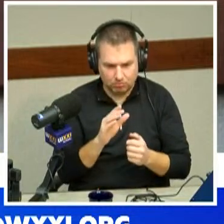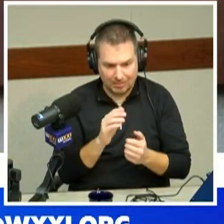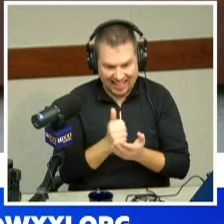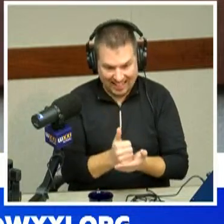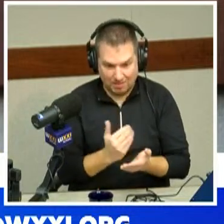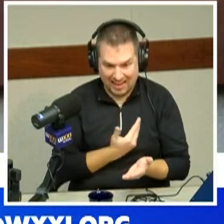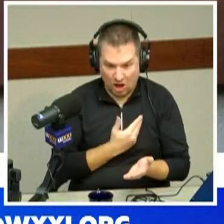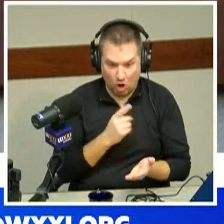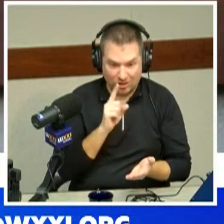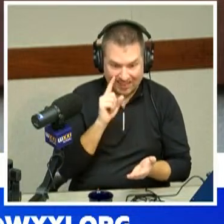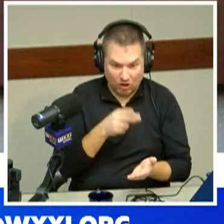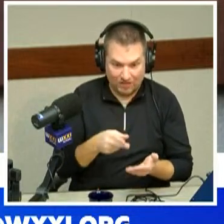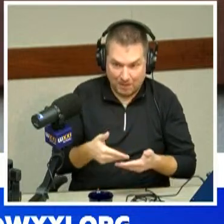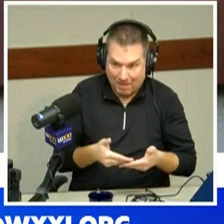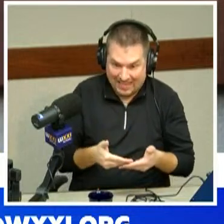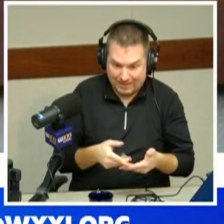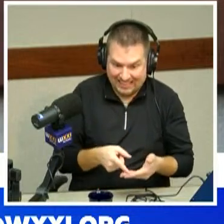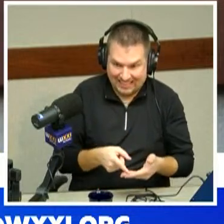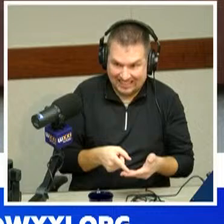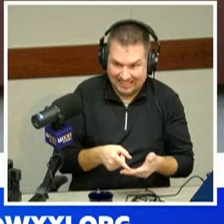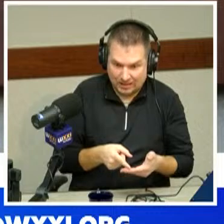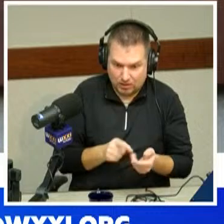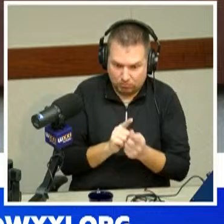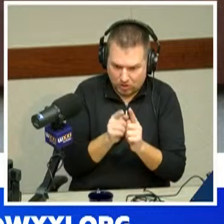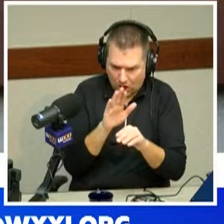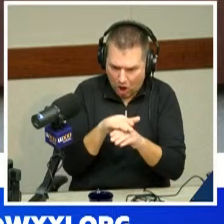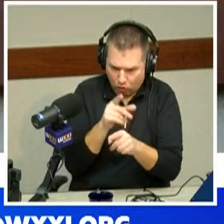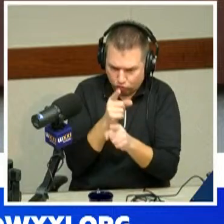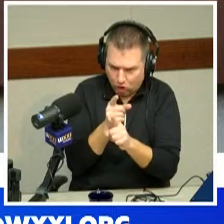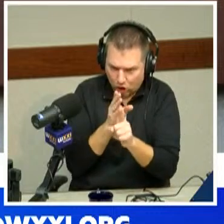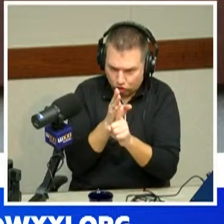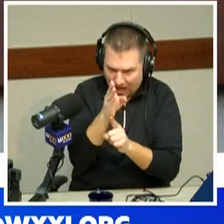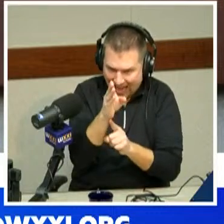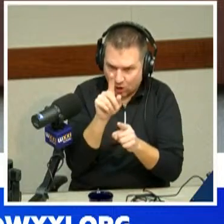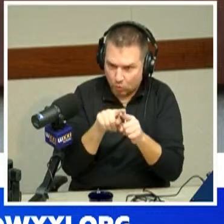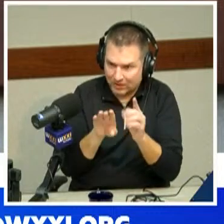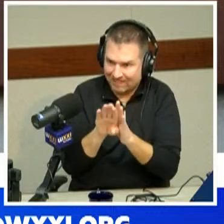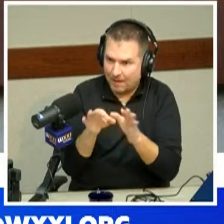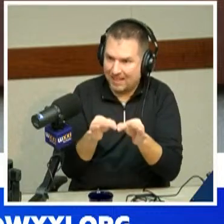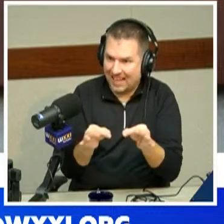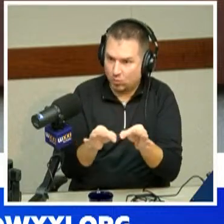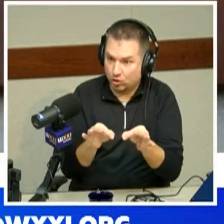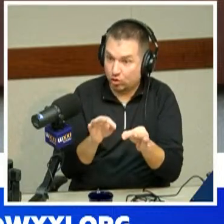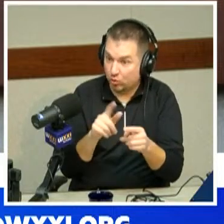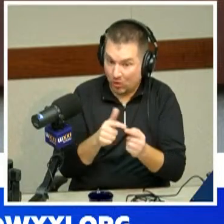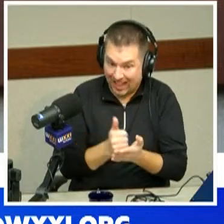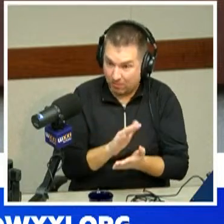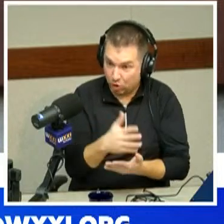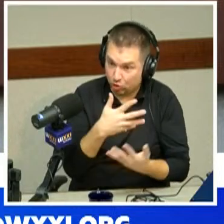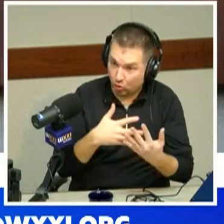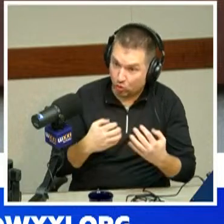on the right track for developing language which in turn helps social emotional growth cognitive